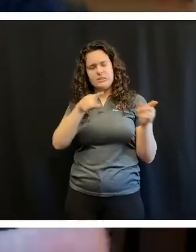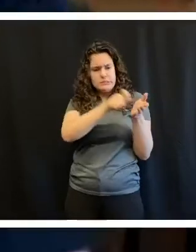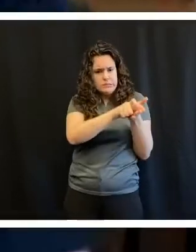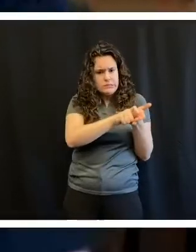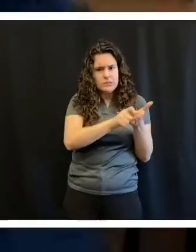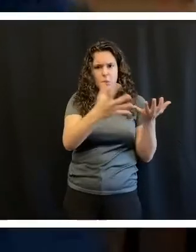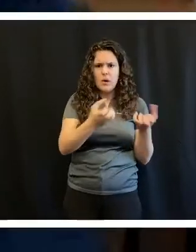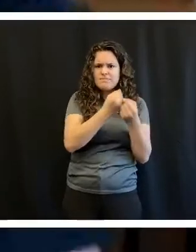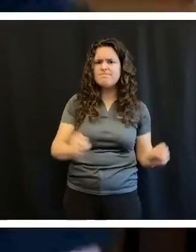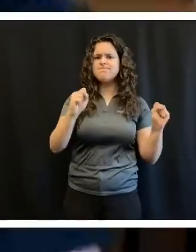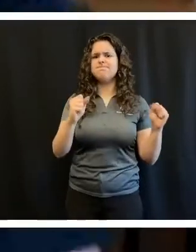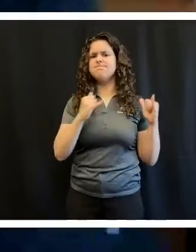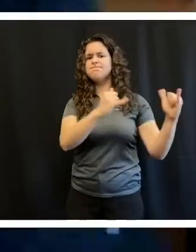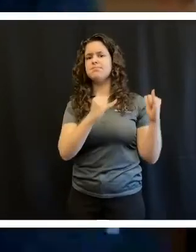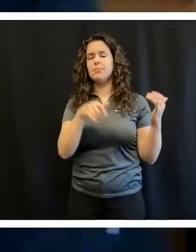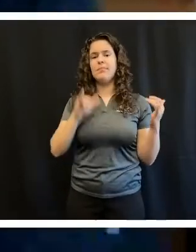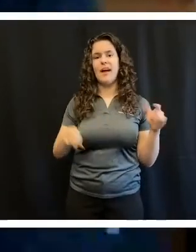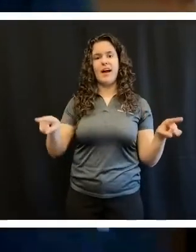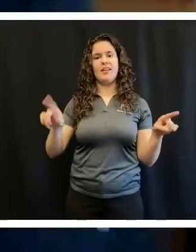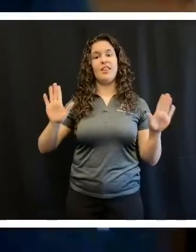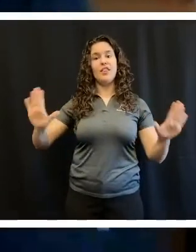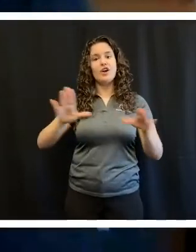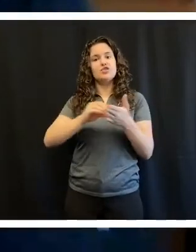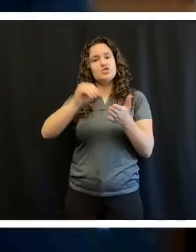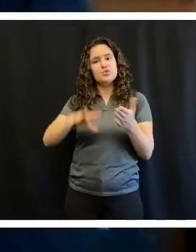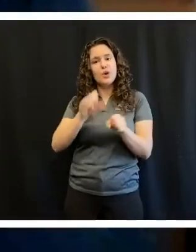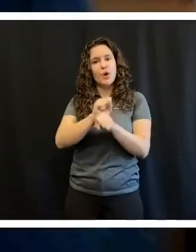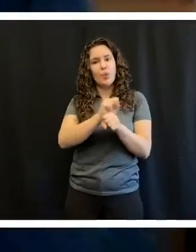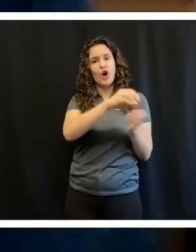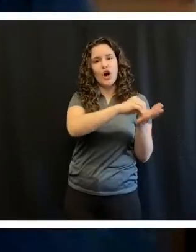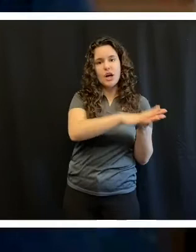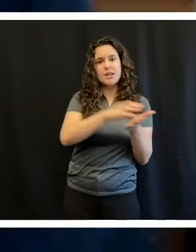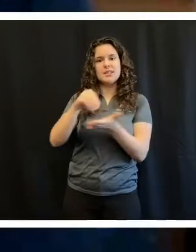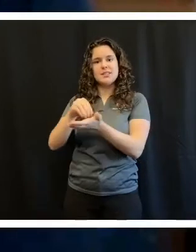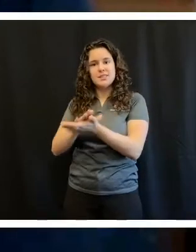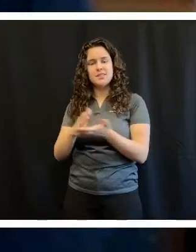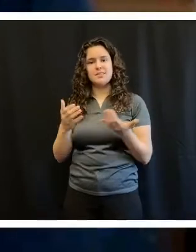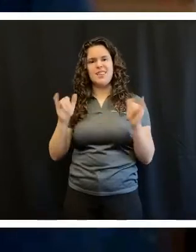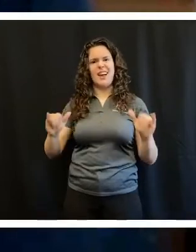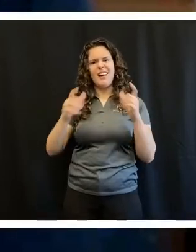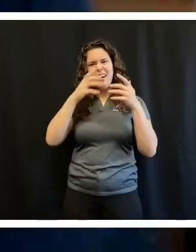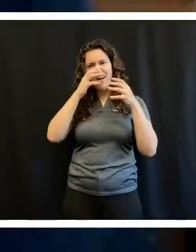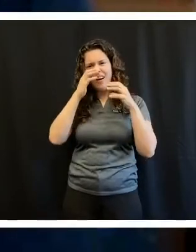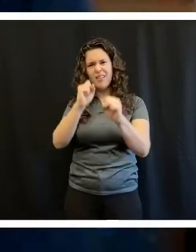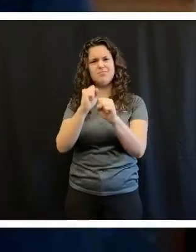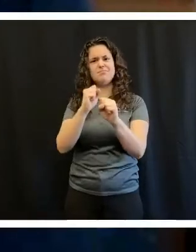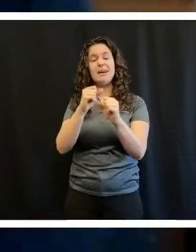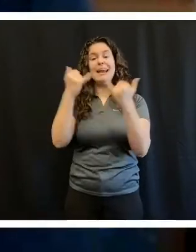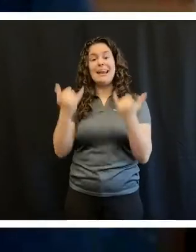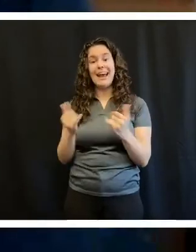of the work from Tara's students. If you look at the screen, you'll be able